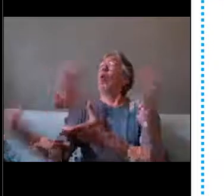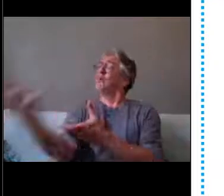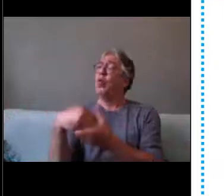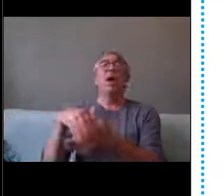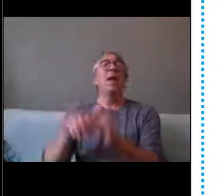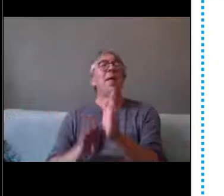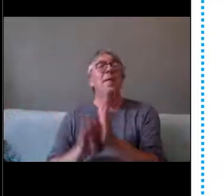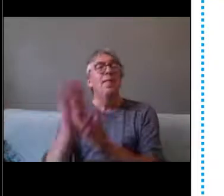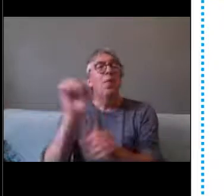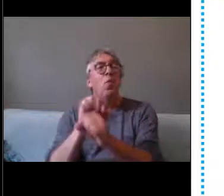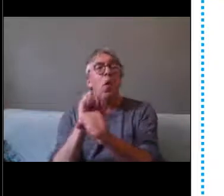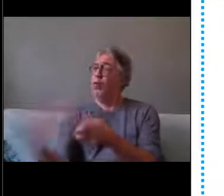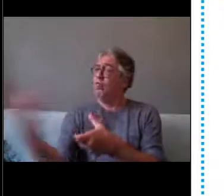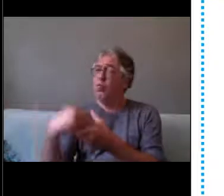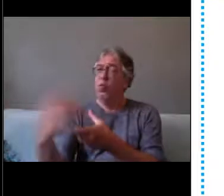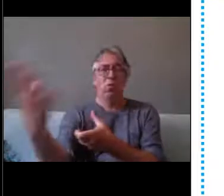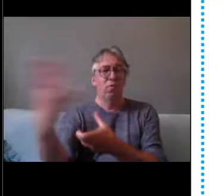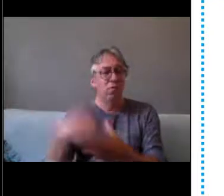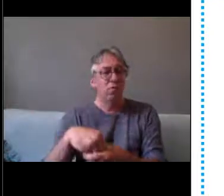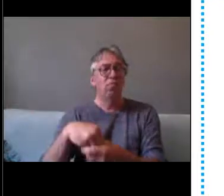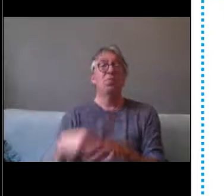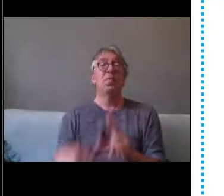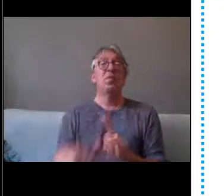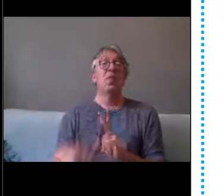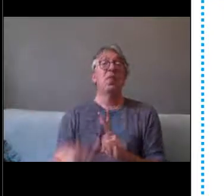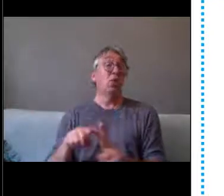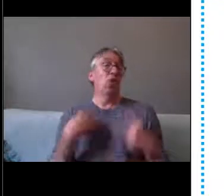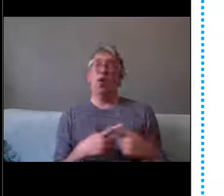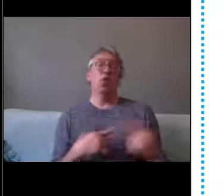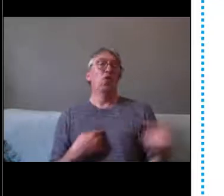And we strongly support the role of people with impairments